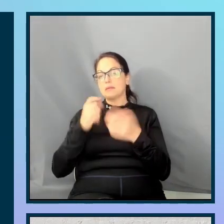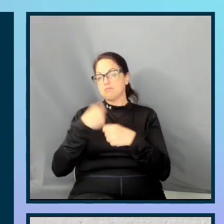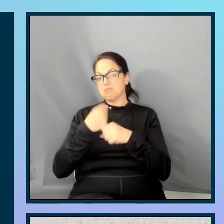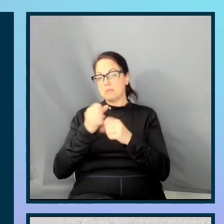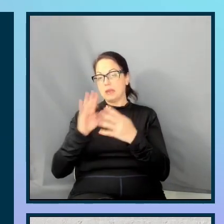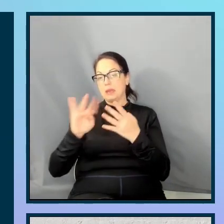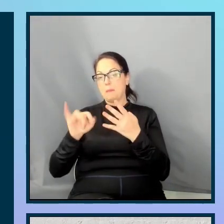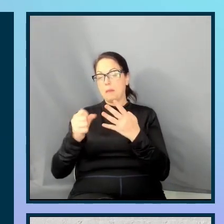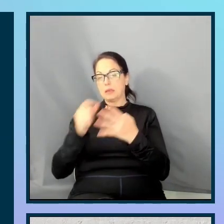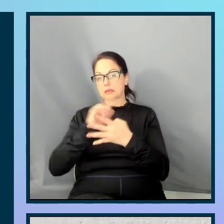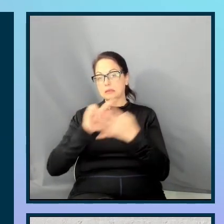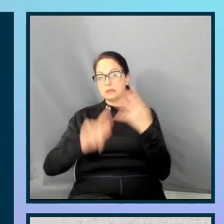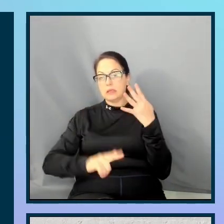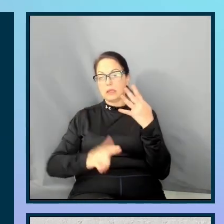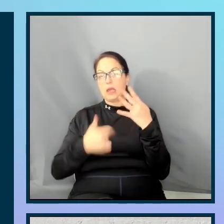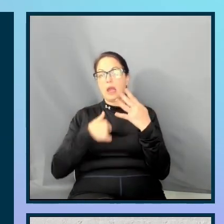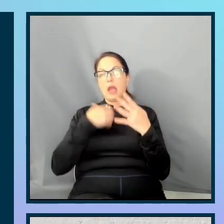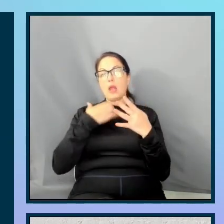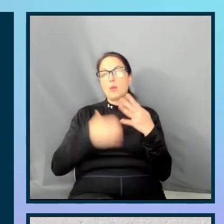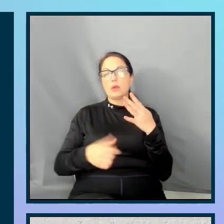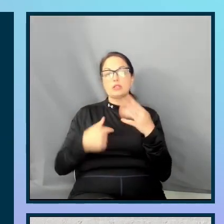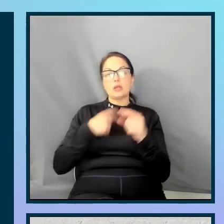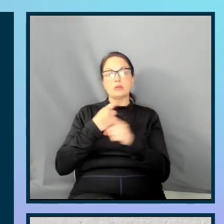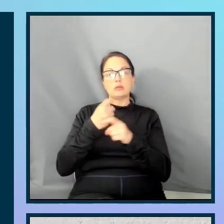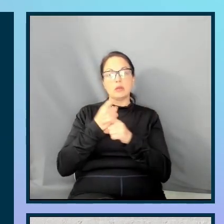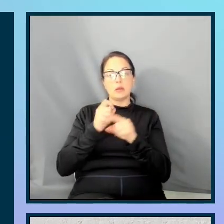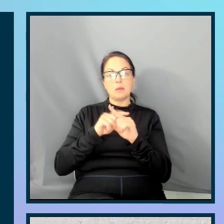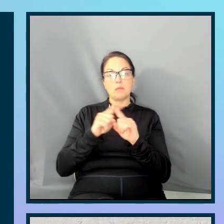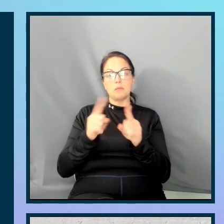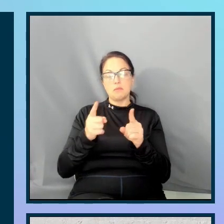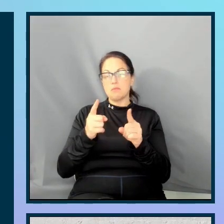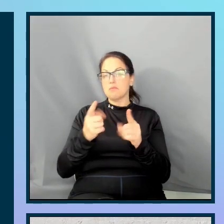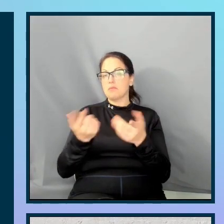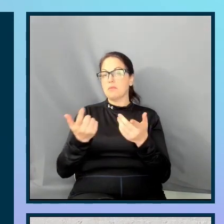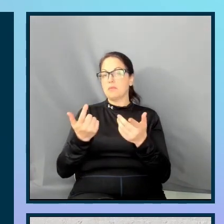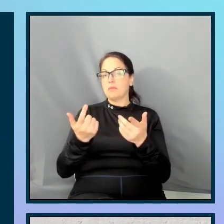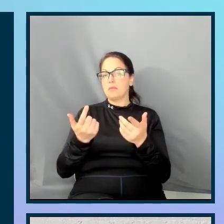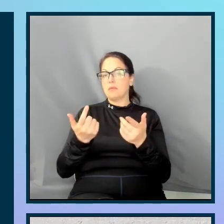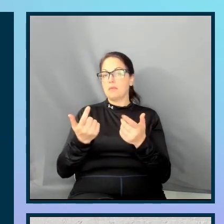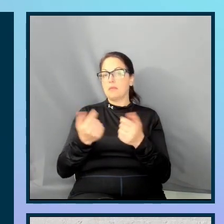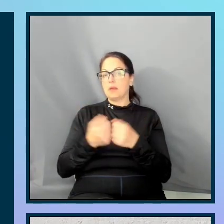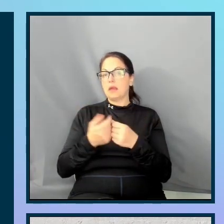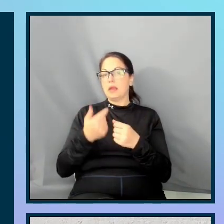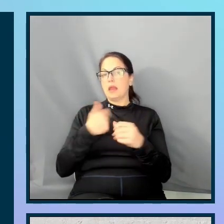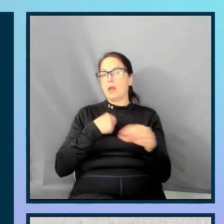And I wish I were kidding, but I'm not, I definitely spent a decent number of sprints refining my initial code